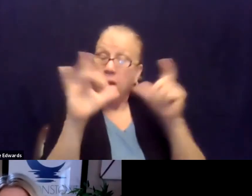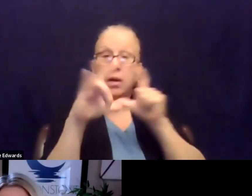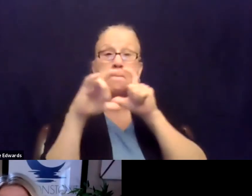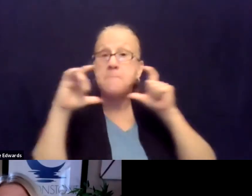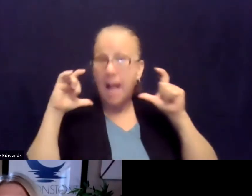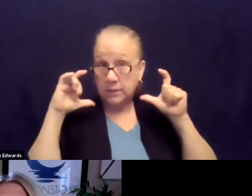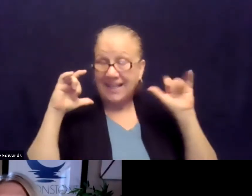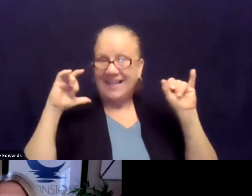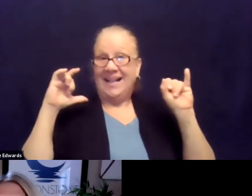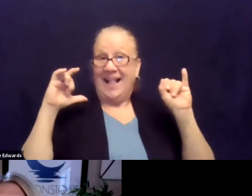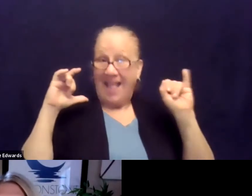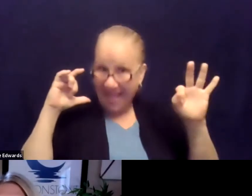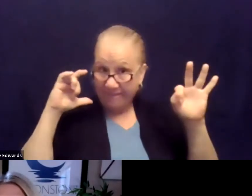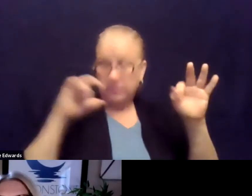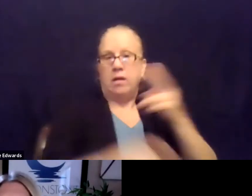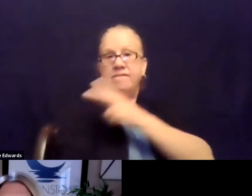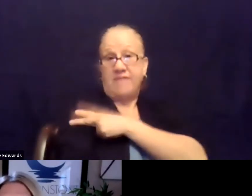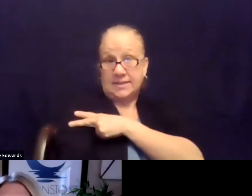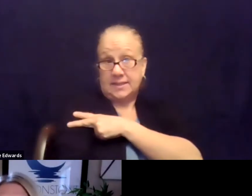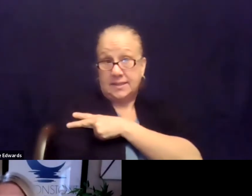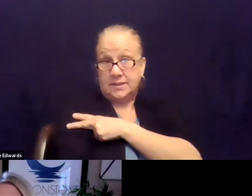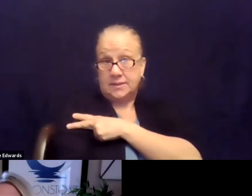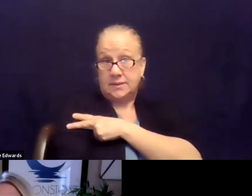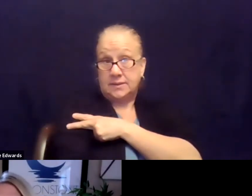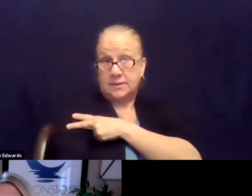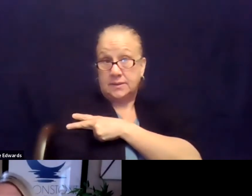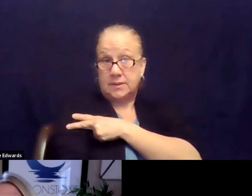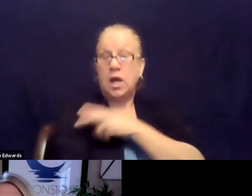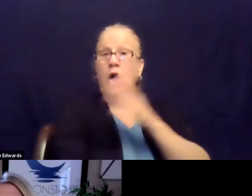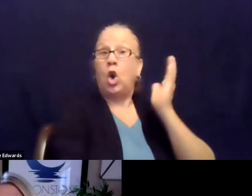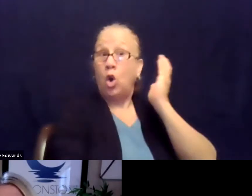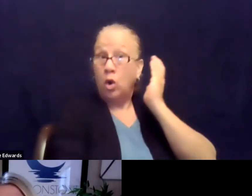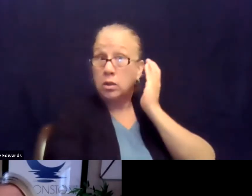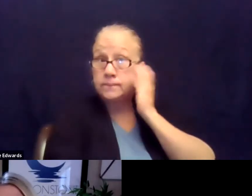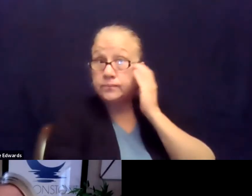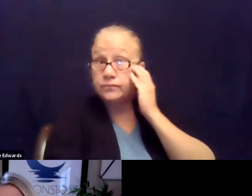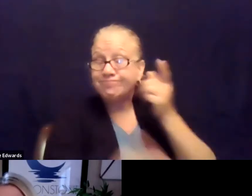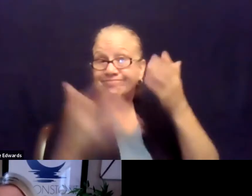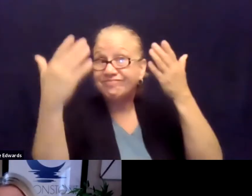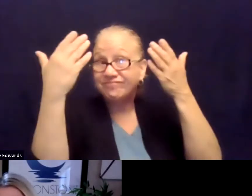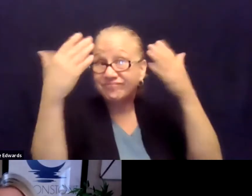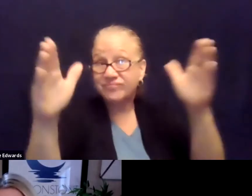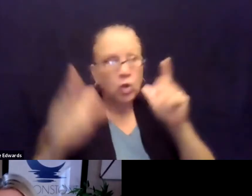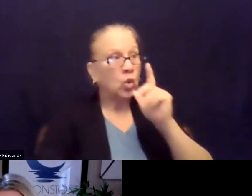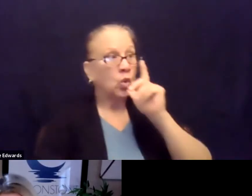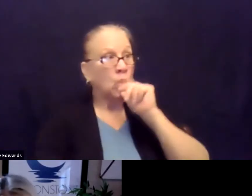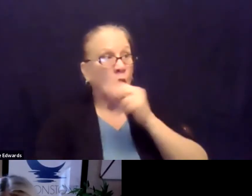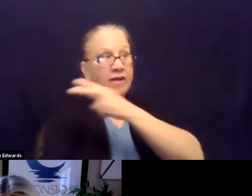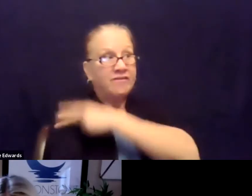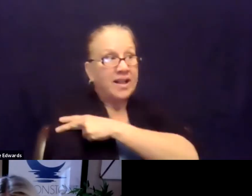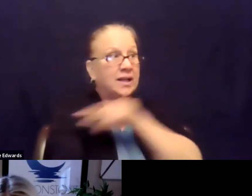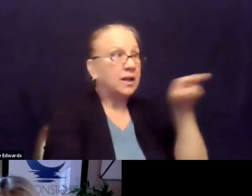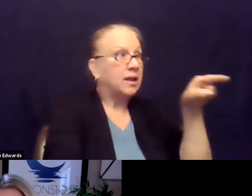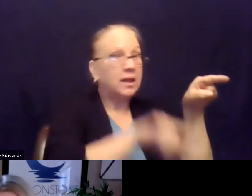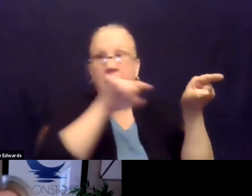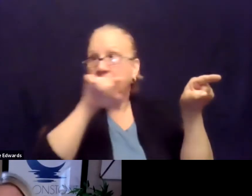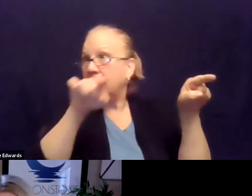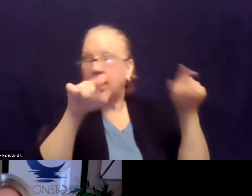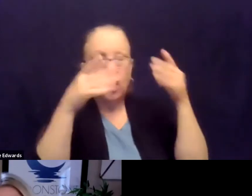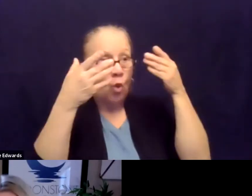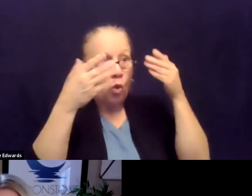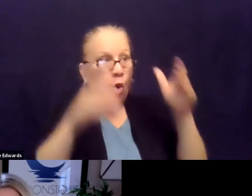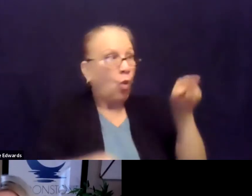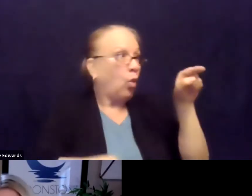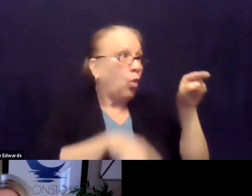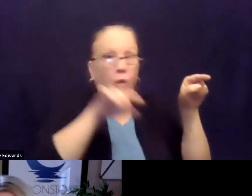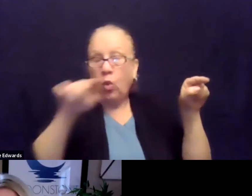if they were vaccinated. Knowing that you don't know who, which people are truly vaccinated.